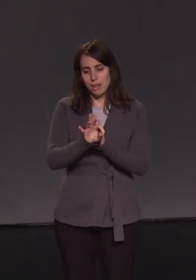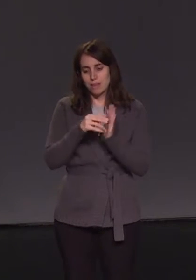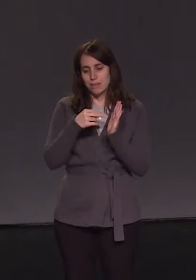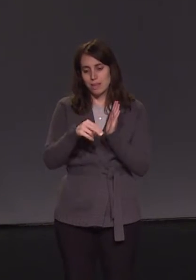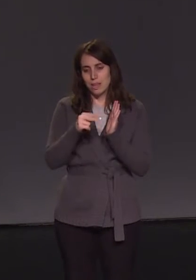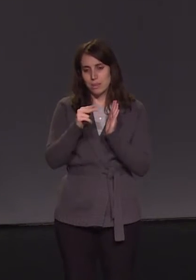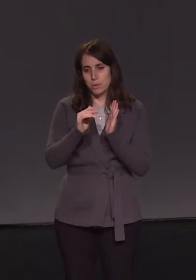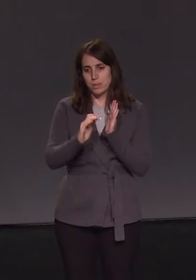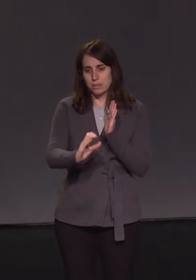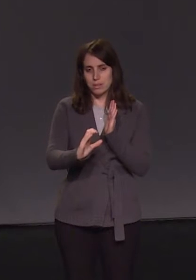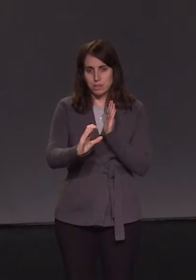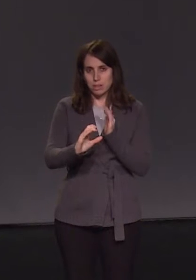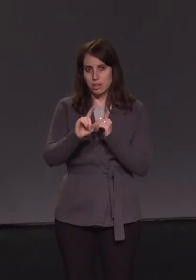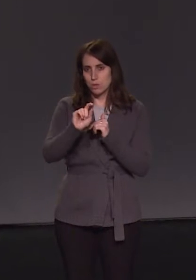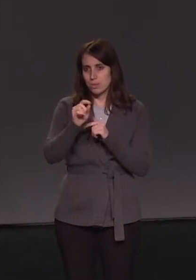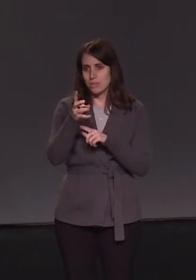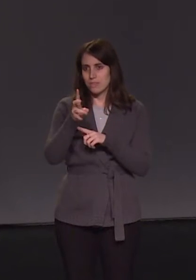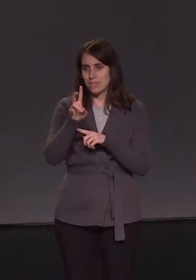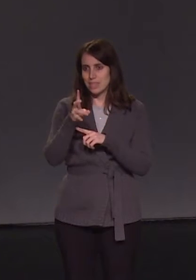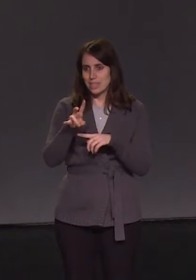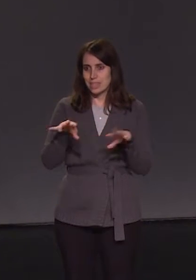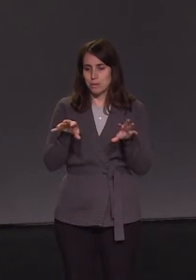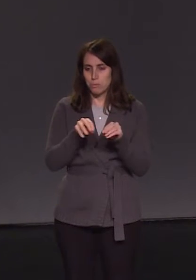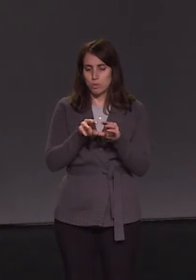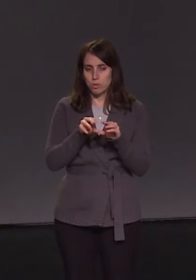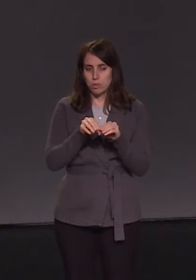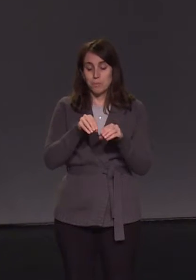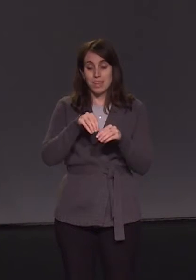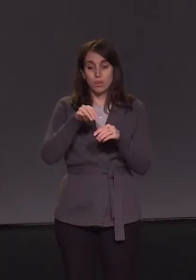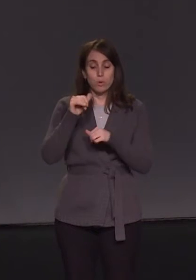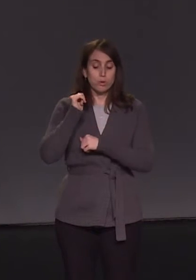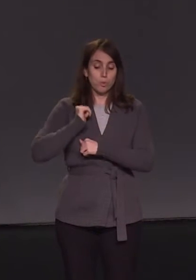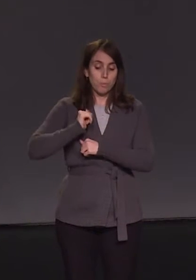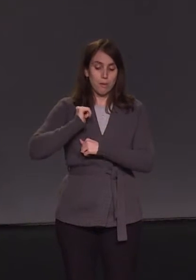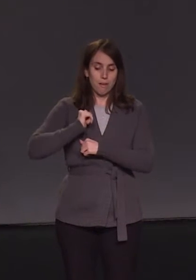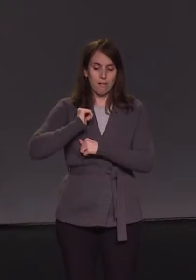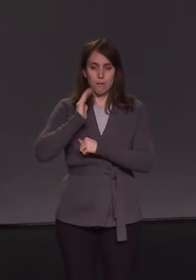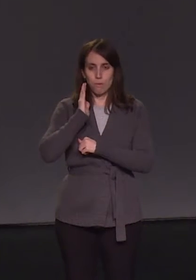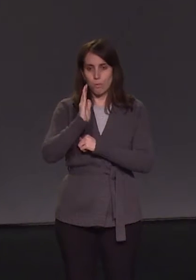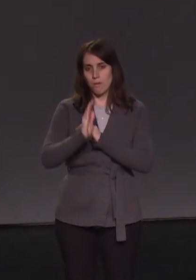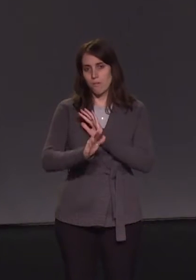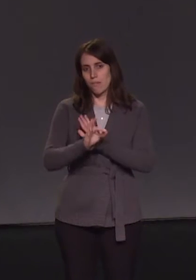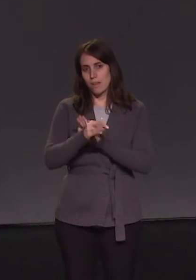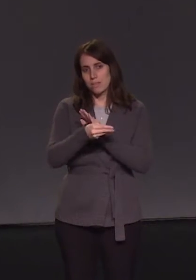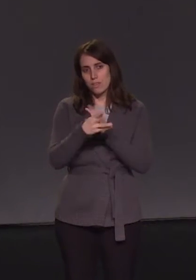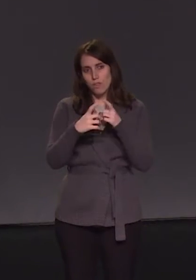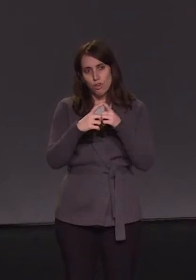2017 Symposium. In your tote bag you will also find several cards that asks you for suggestions for the